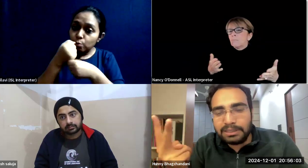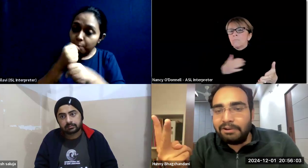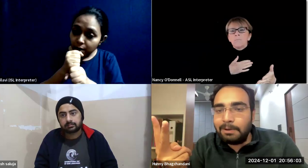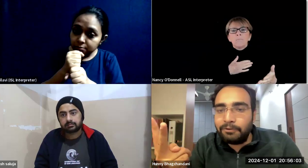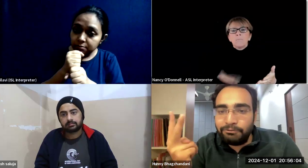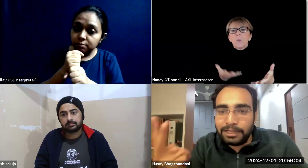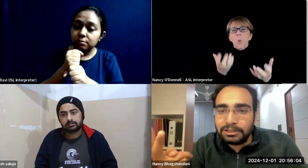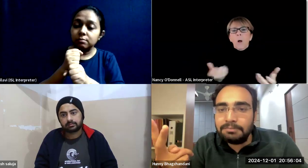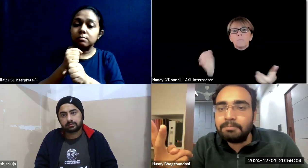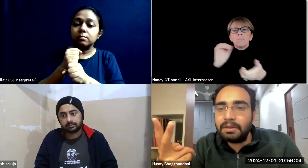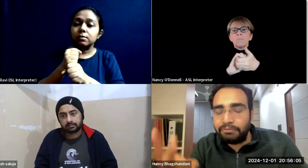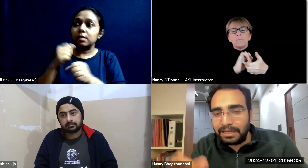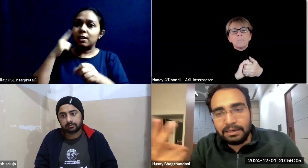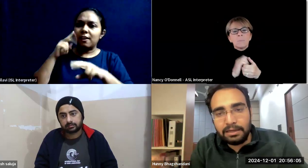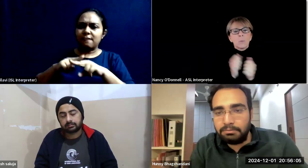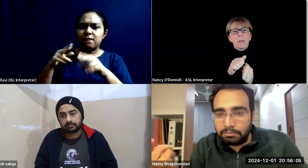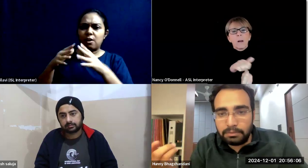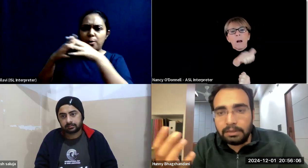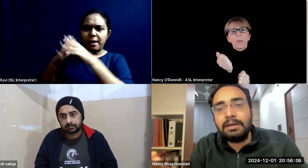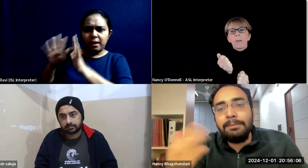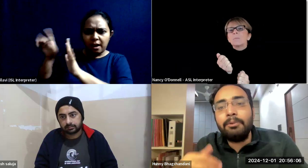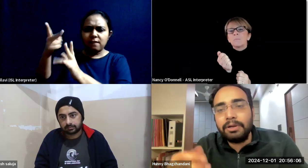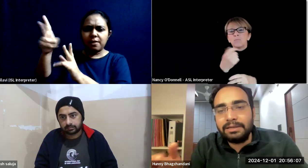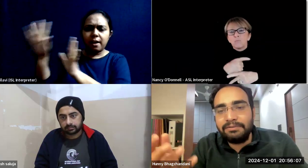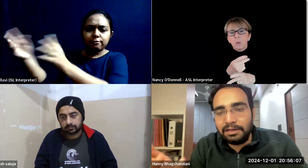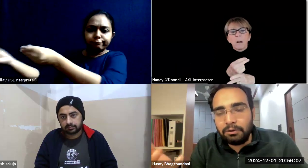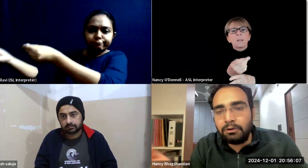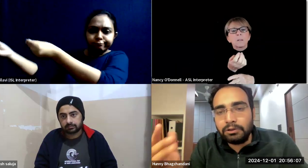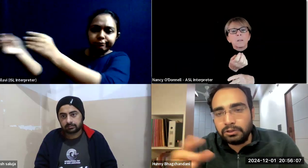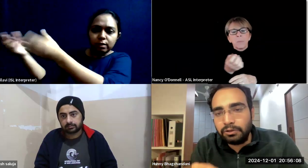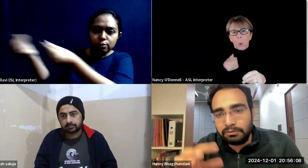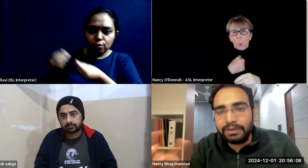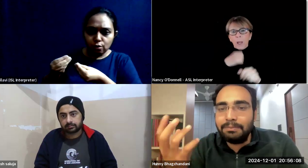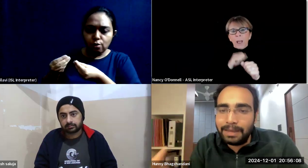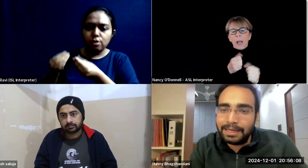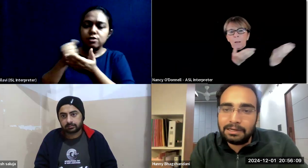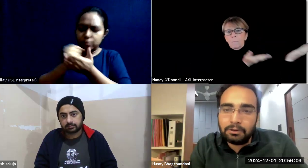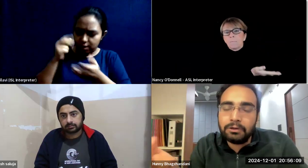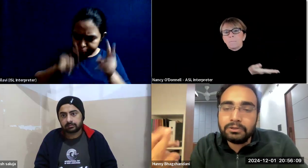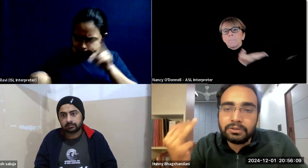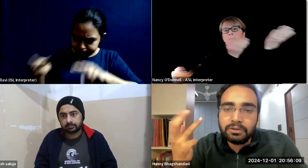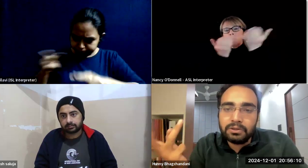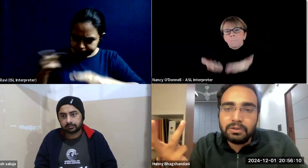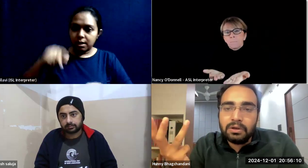products available from West, we can import at a very low cost or we can make it at low cost.